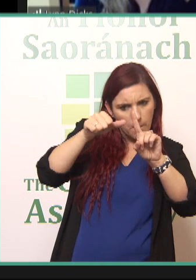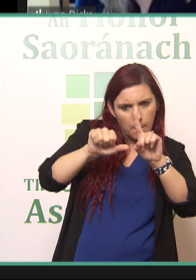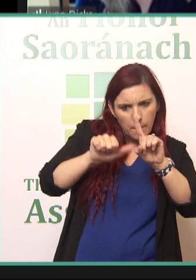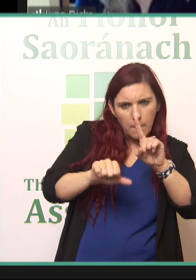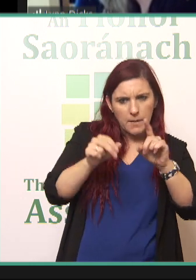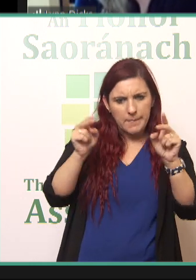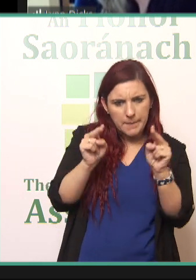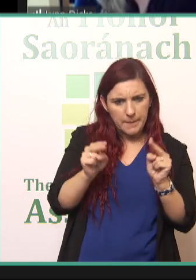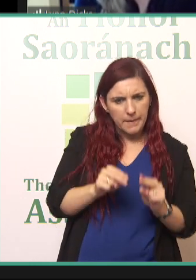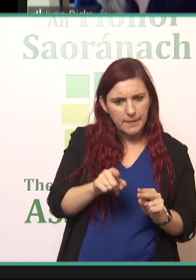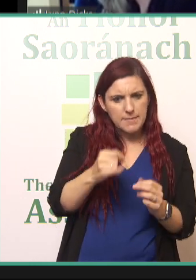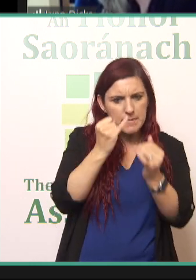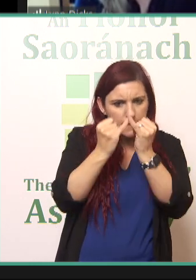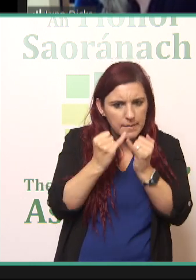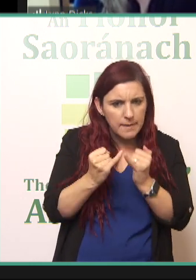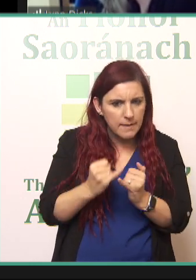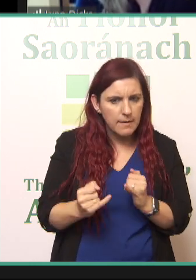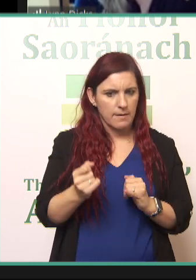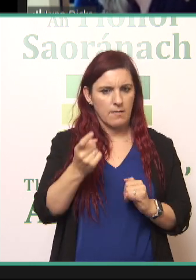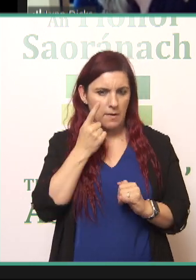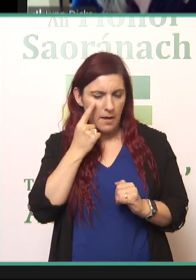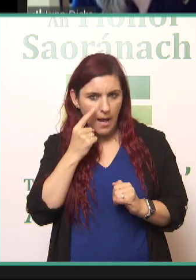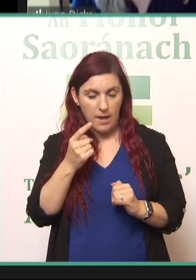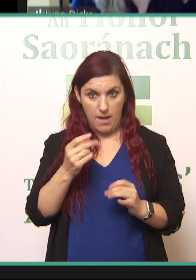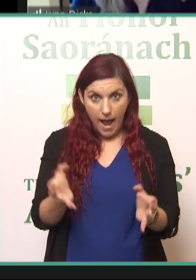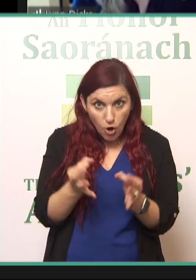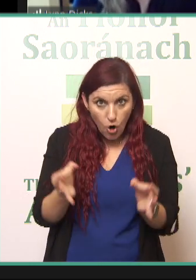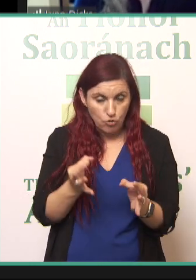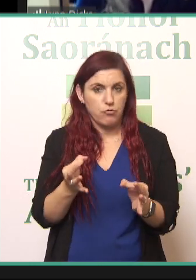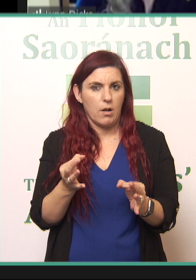chart here because if you look at the if you break down the agricultural land into how much of it is